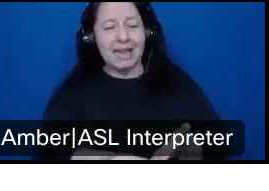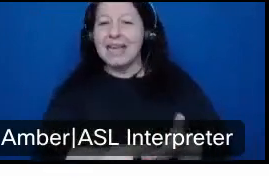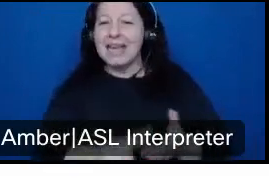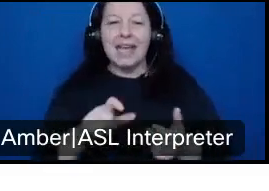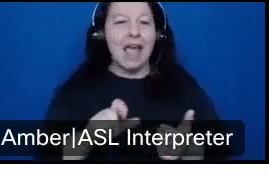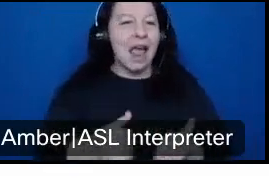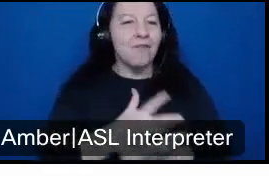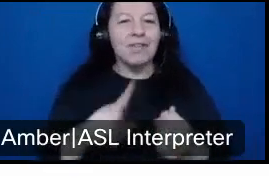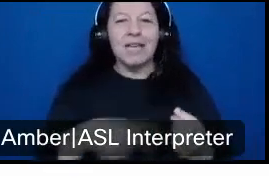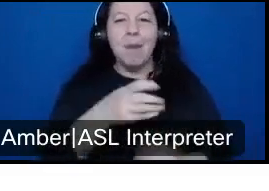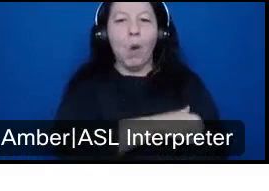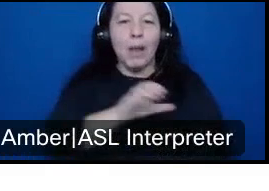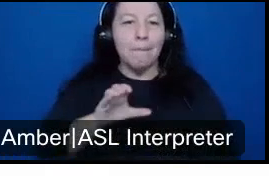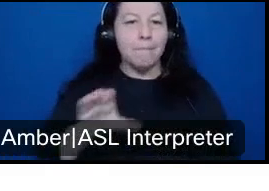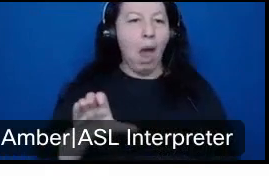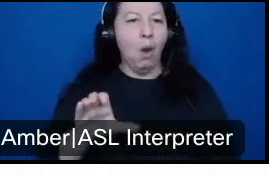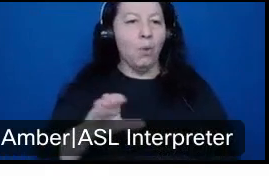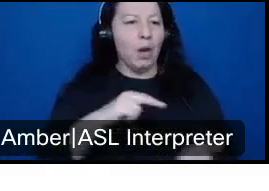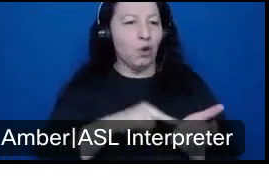And I think that's so important because.